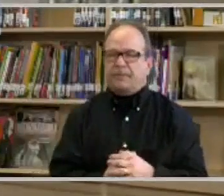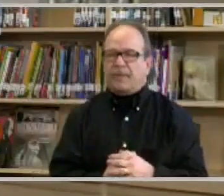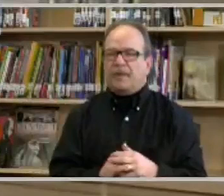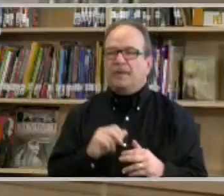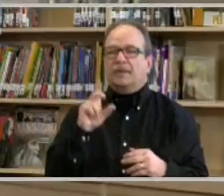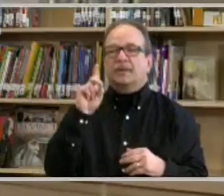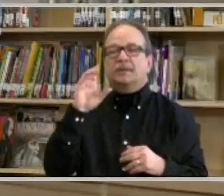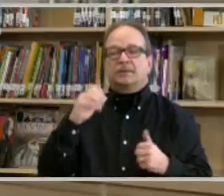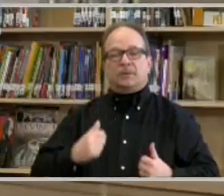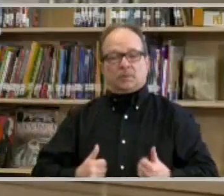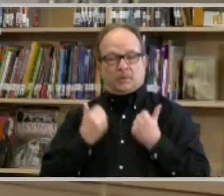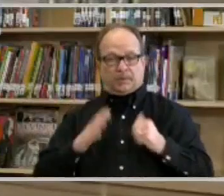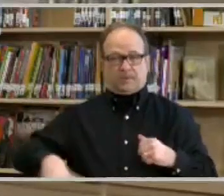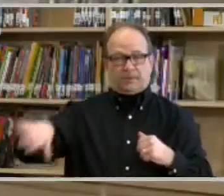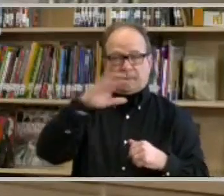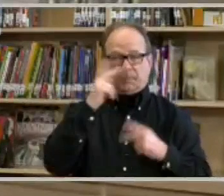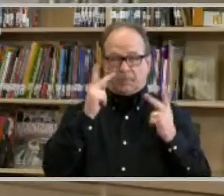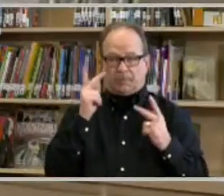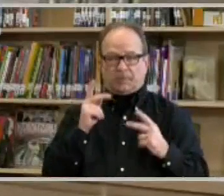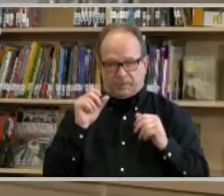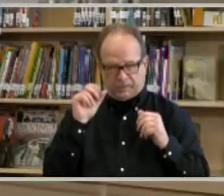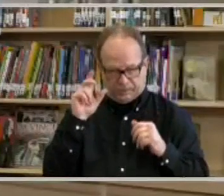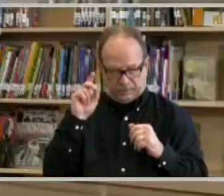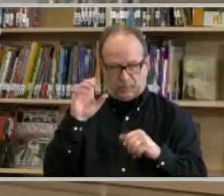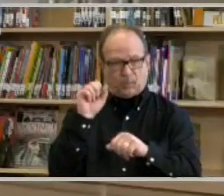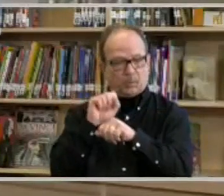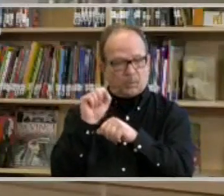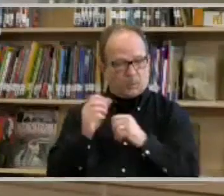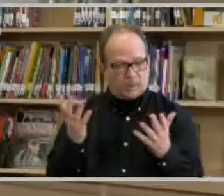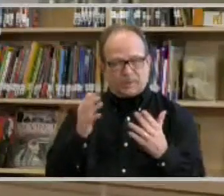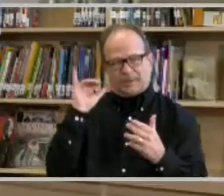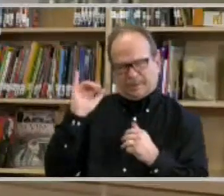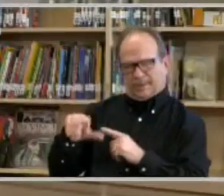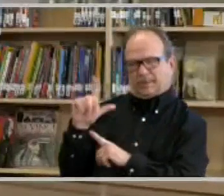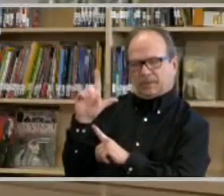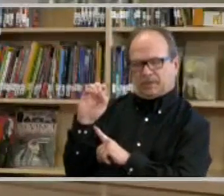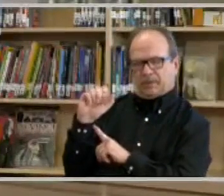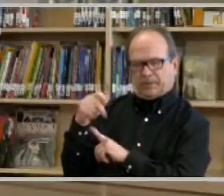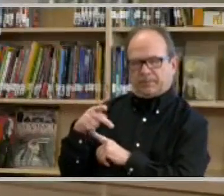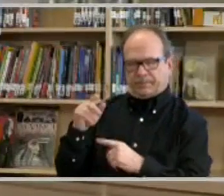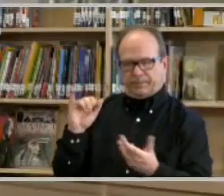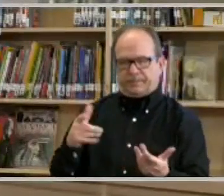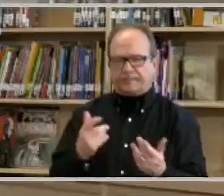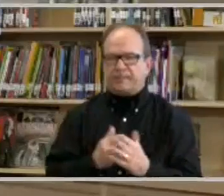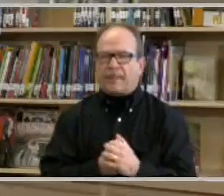THAT TRAINS D.C. RESIDENTS FOR D.C. GOVERNMENT JOBSAND